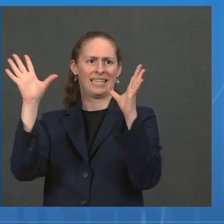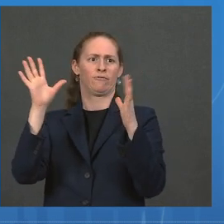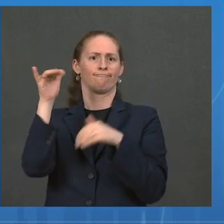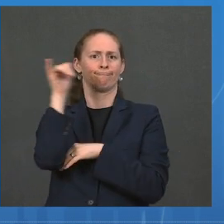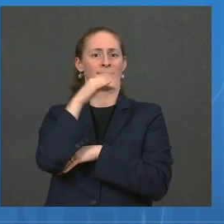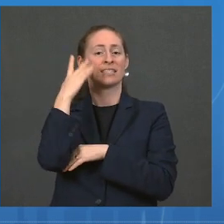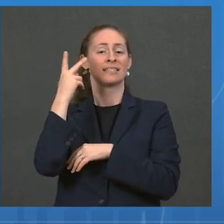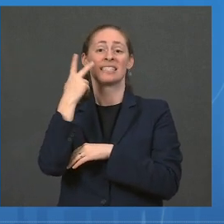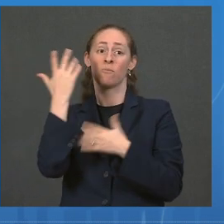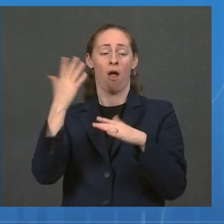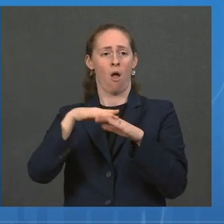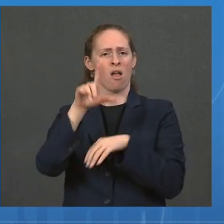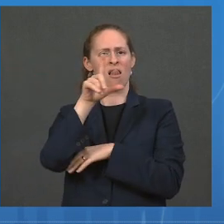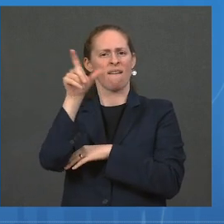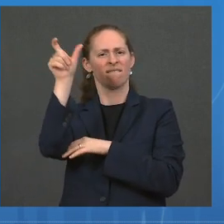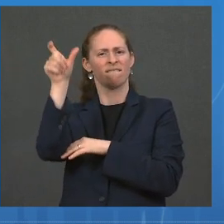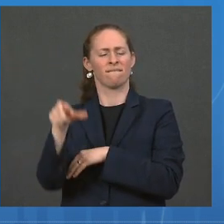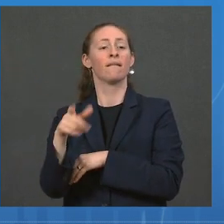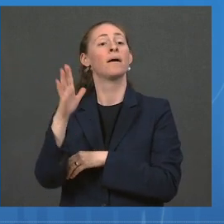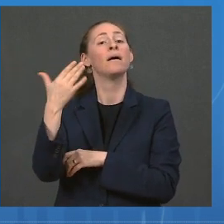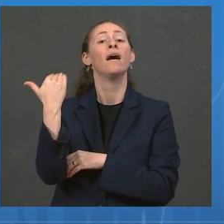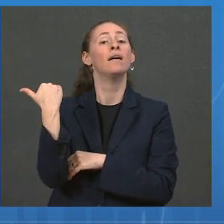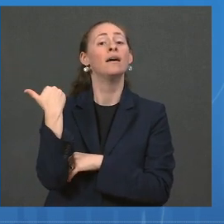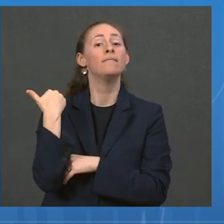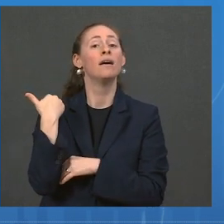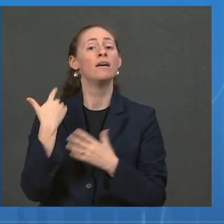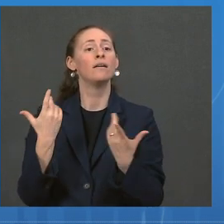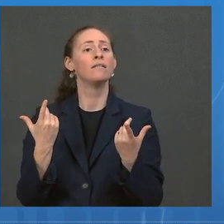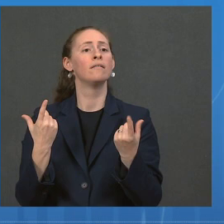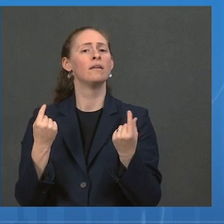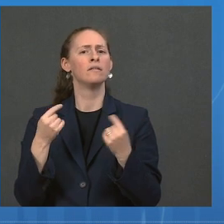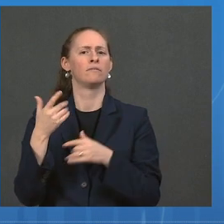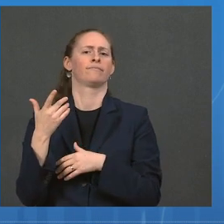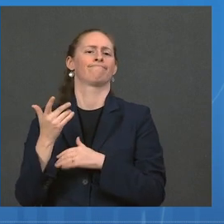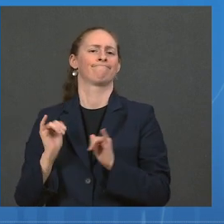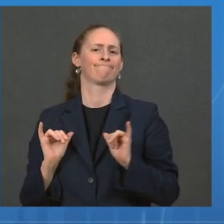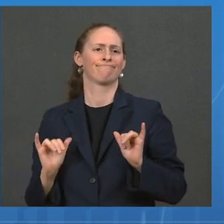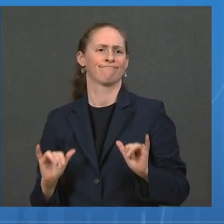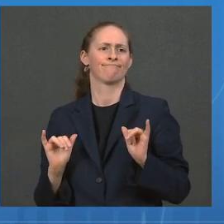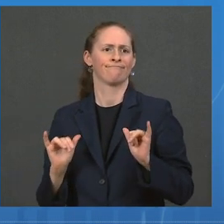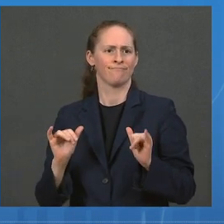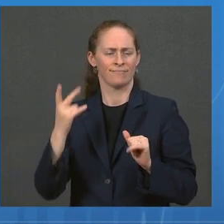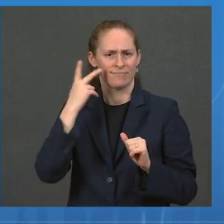that used to be extraordinarily important and impactful public health problems